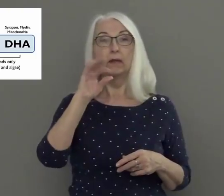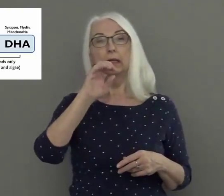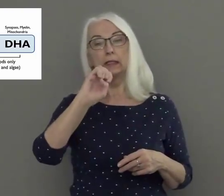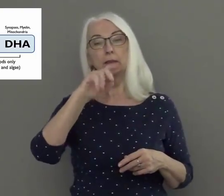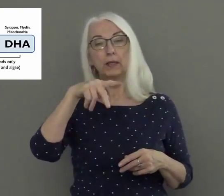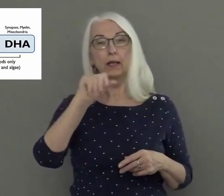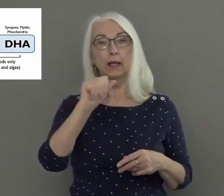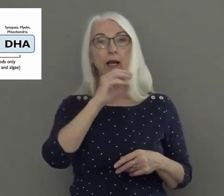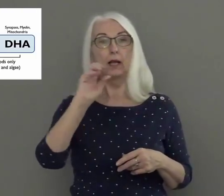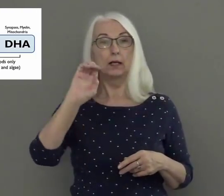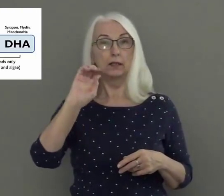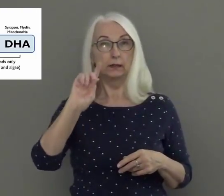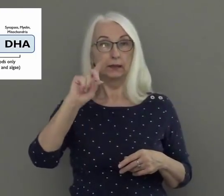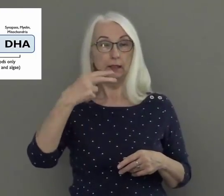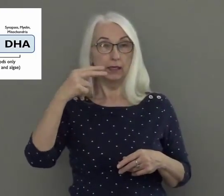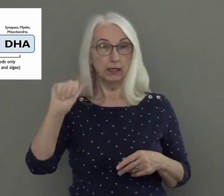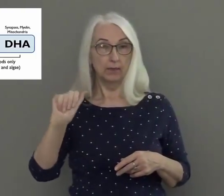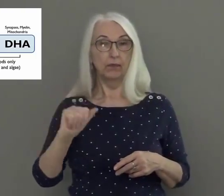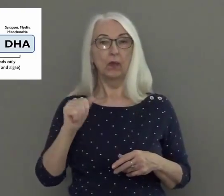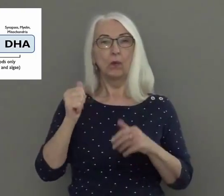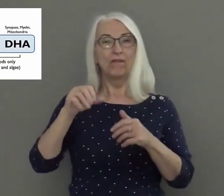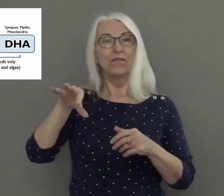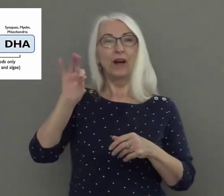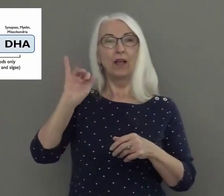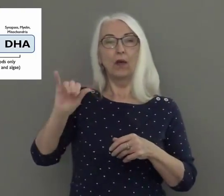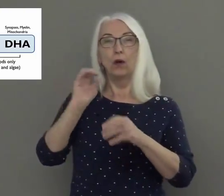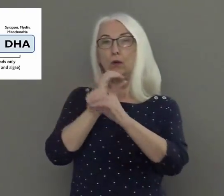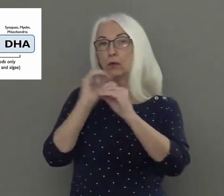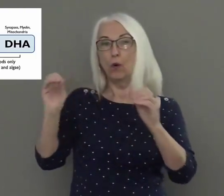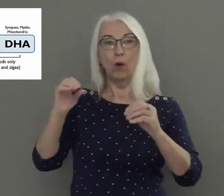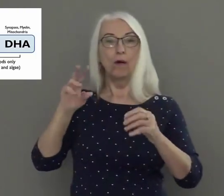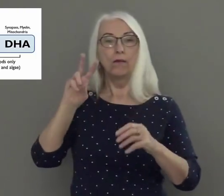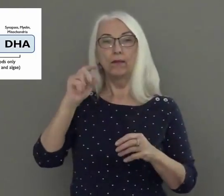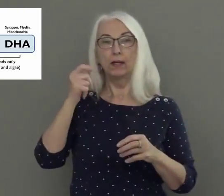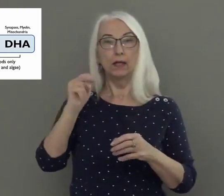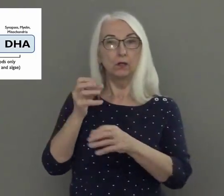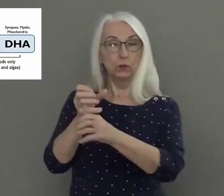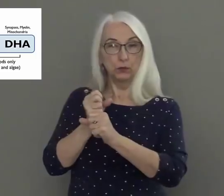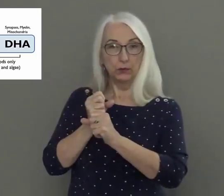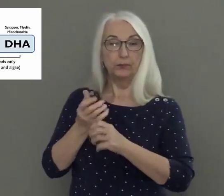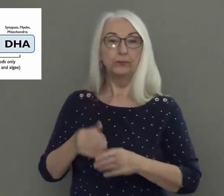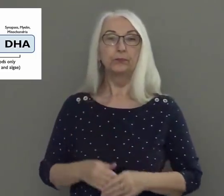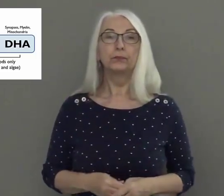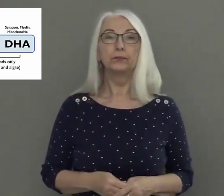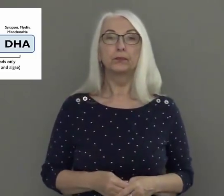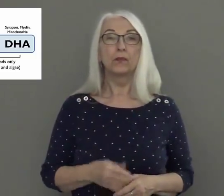EPA and DHA, which are found in non-vegan sources.